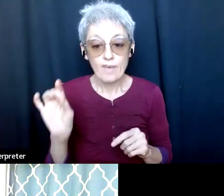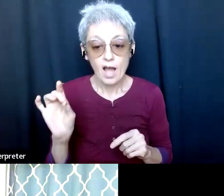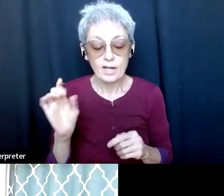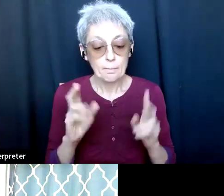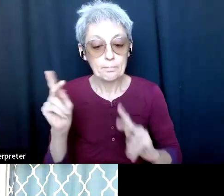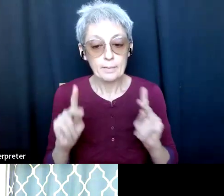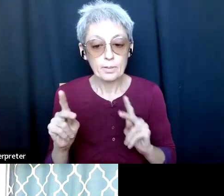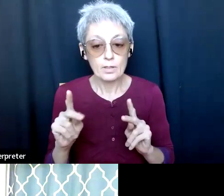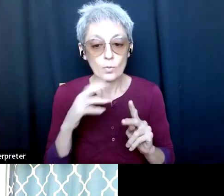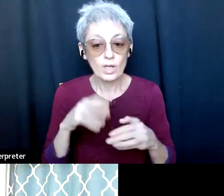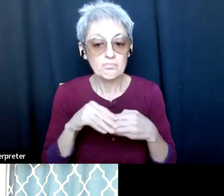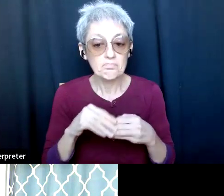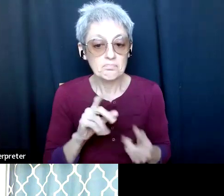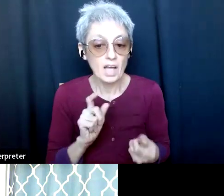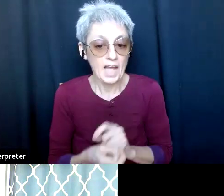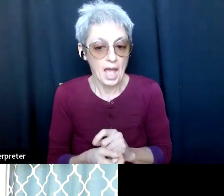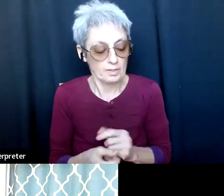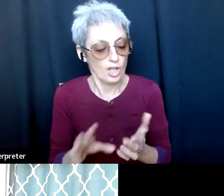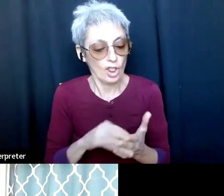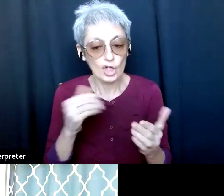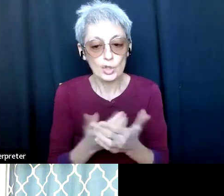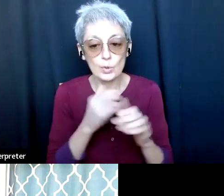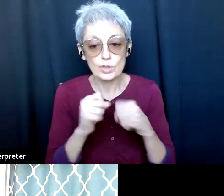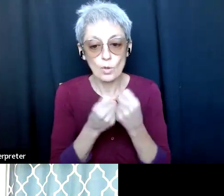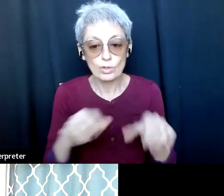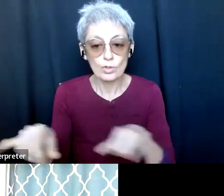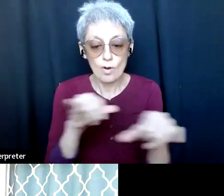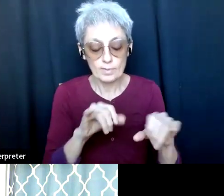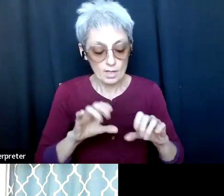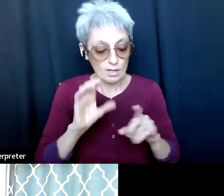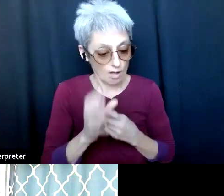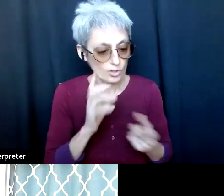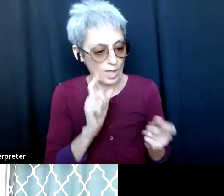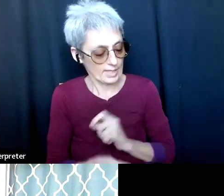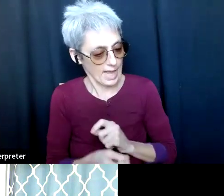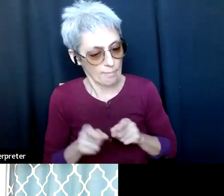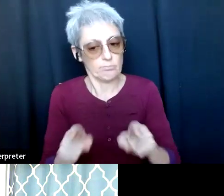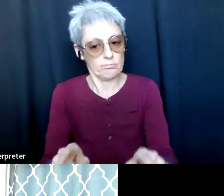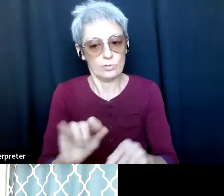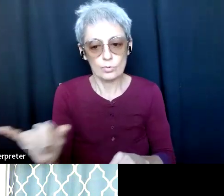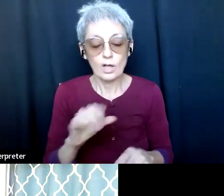might play into these results. We try to control that and the results look like this is not a relevant factor.